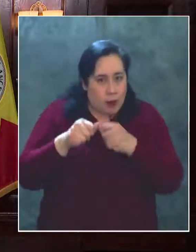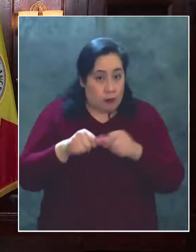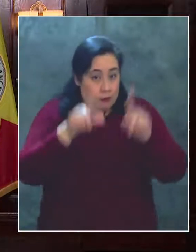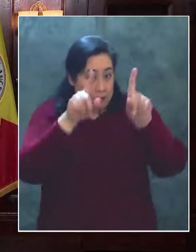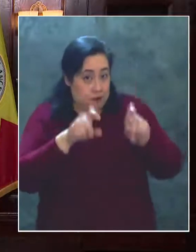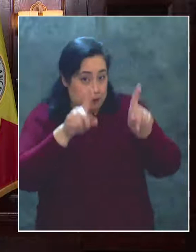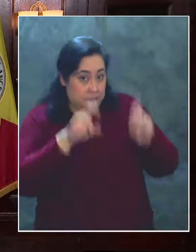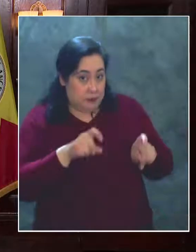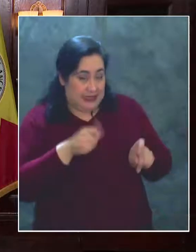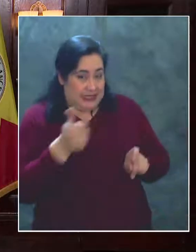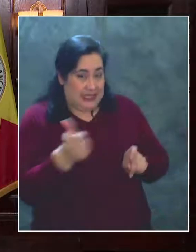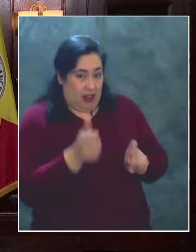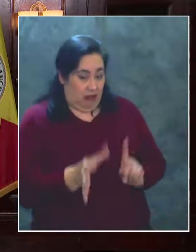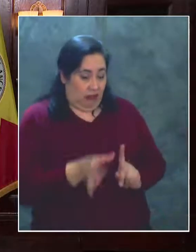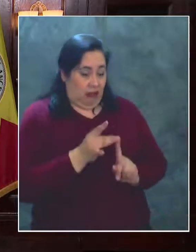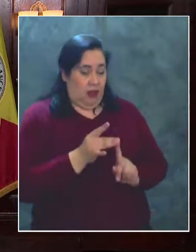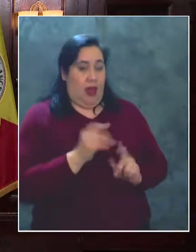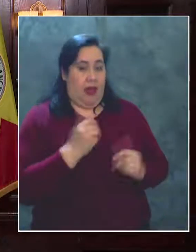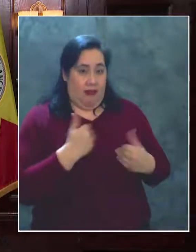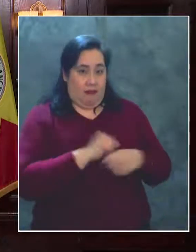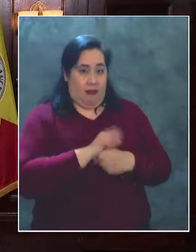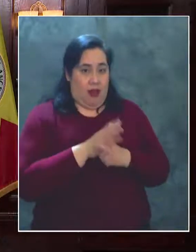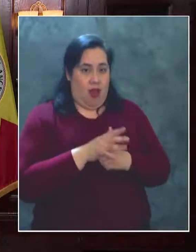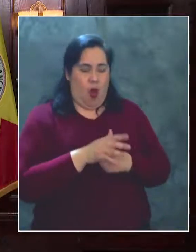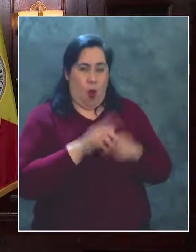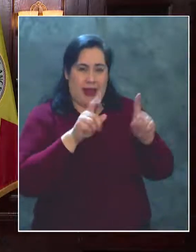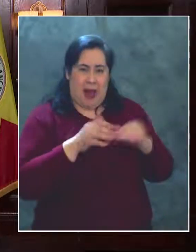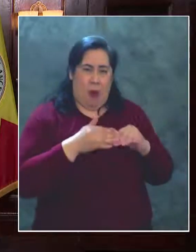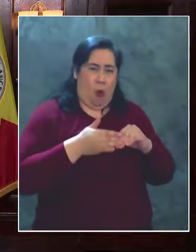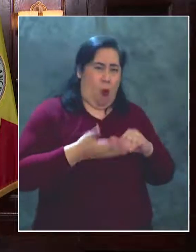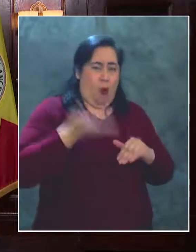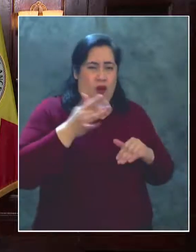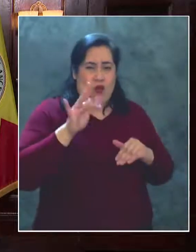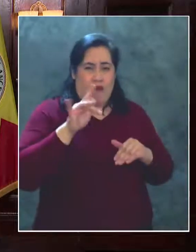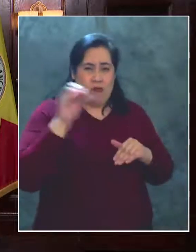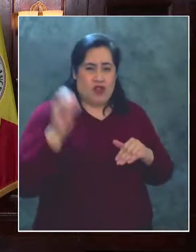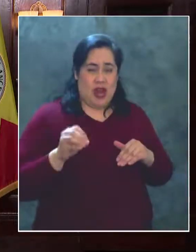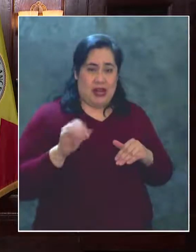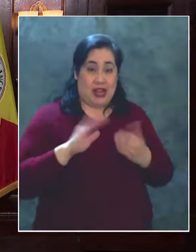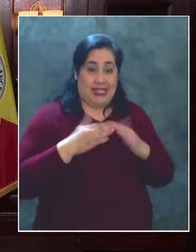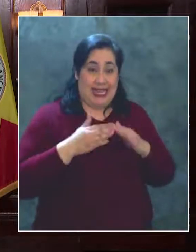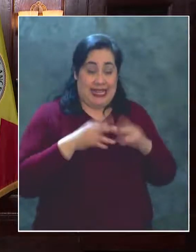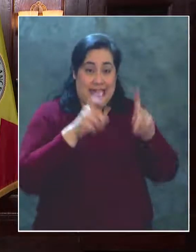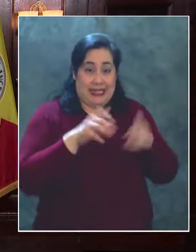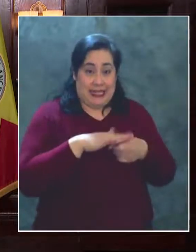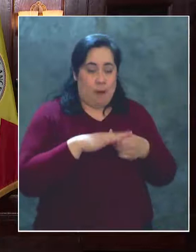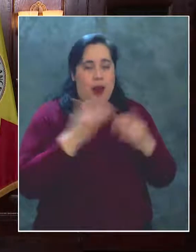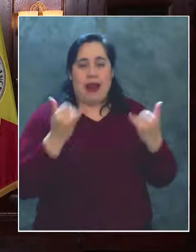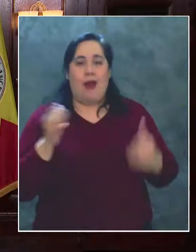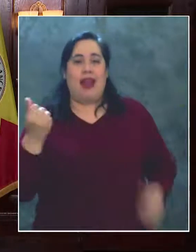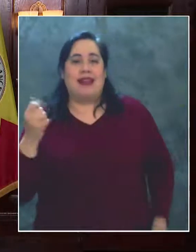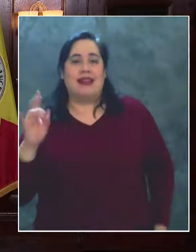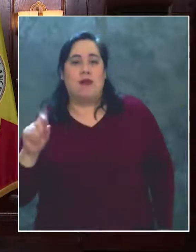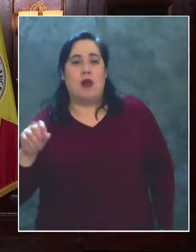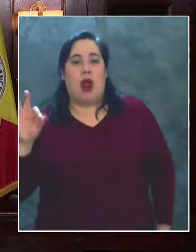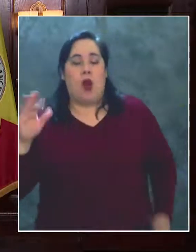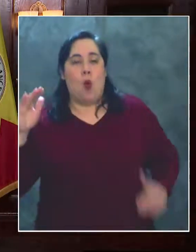REMEMBER OUR POSITIVITY RATE WAS CRESTING UP 25%. RIGHT NOW IT'S 18.9% COUNTY